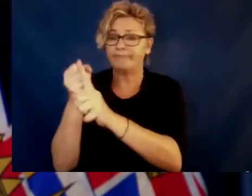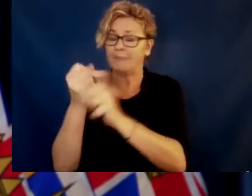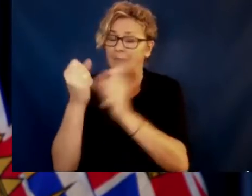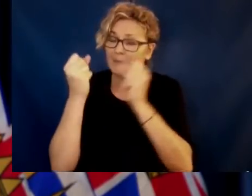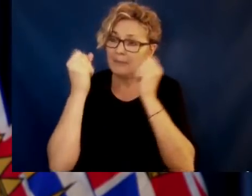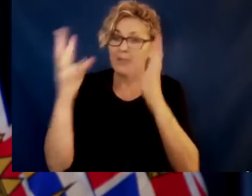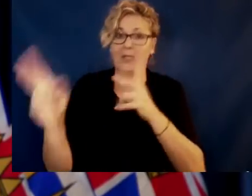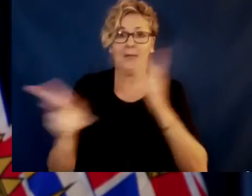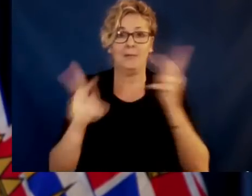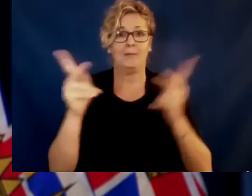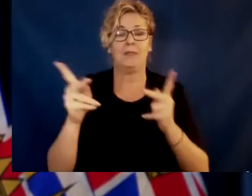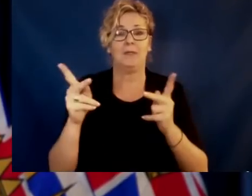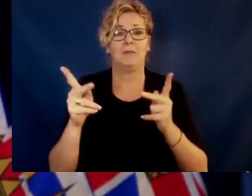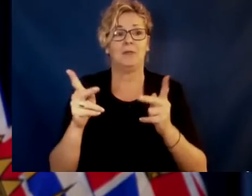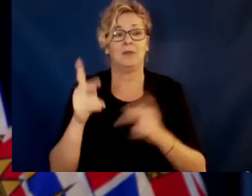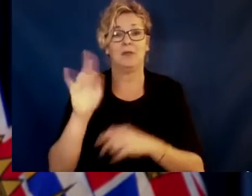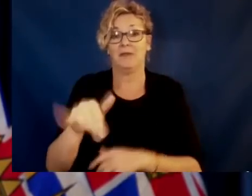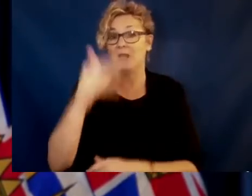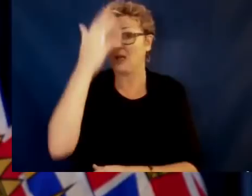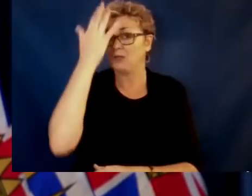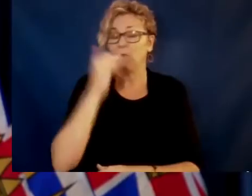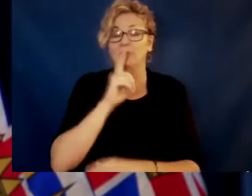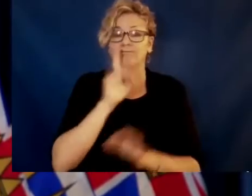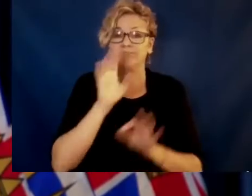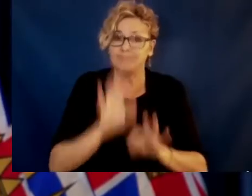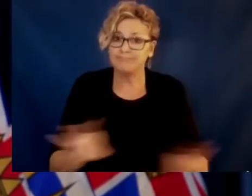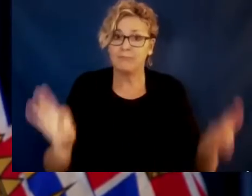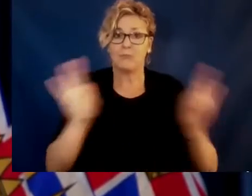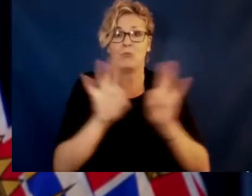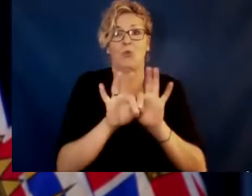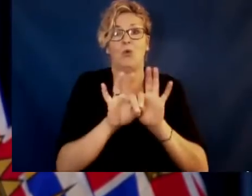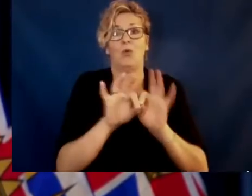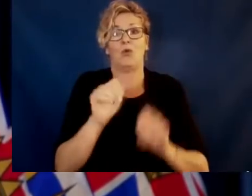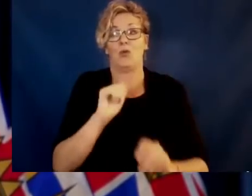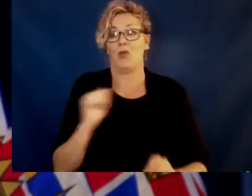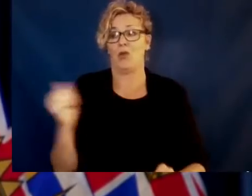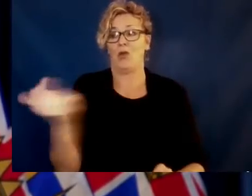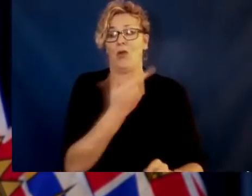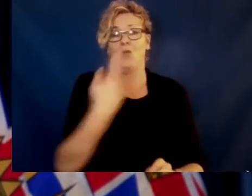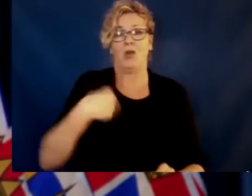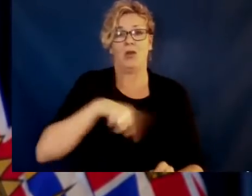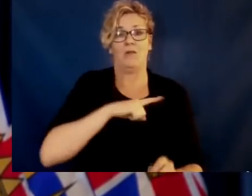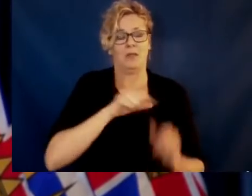people in so many aspects of our society. This is why it is critically important we